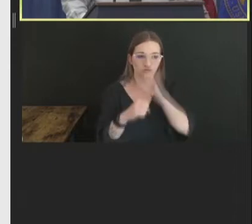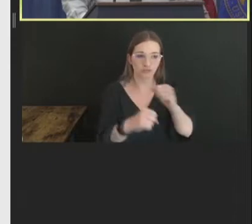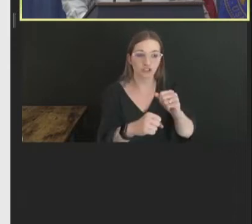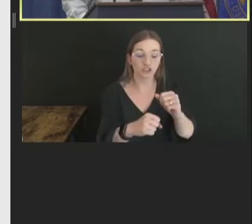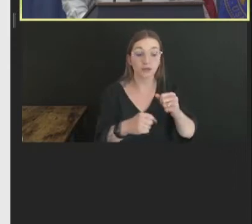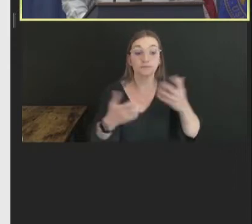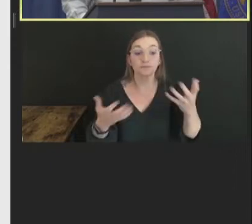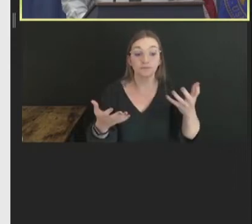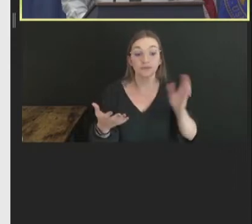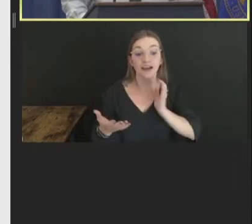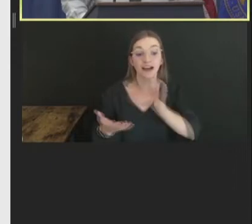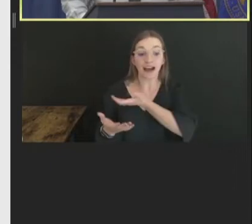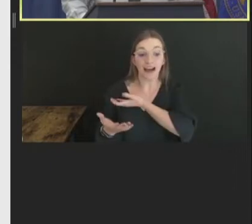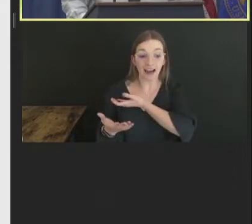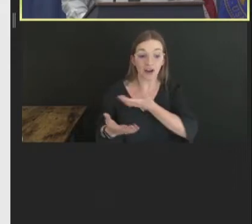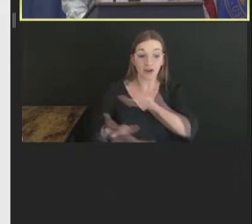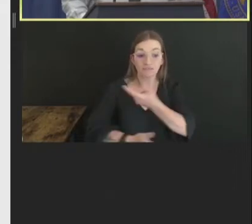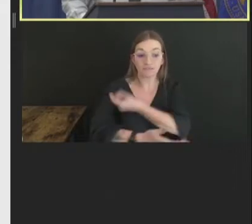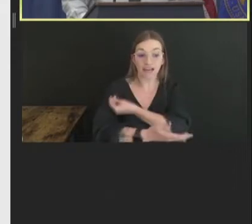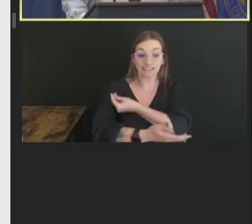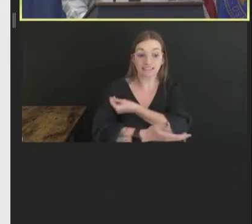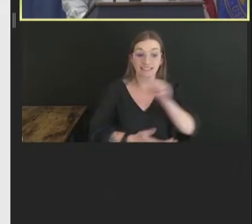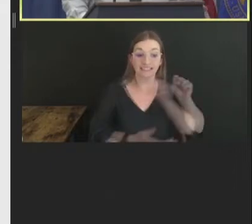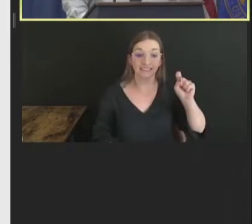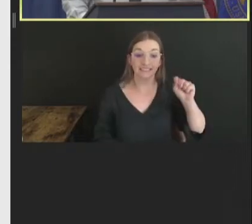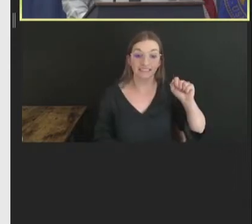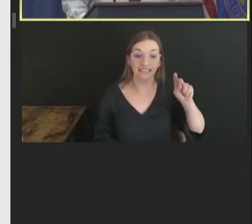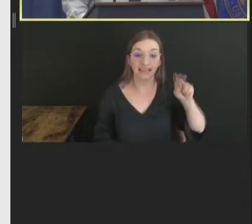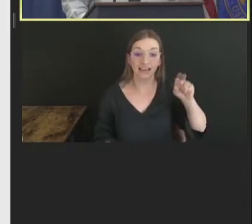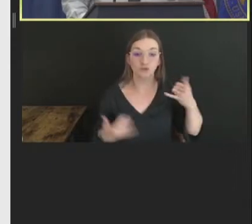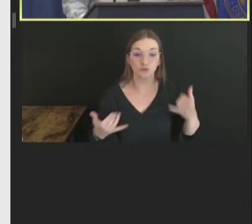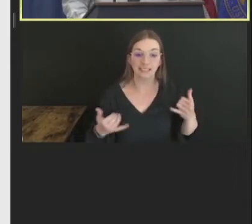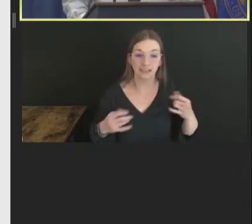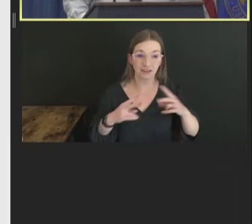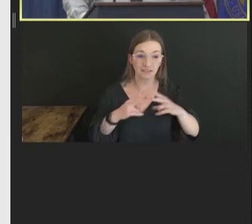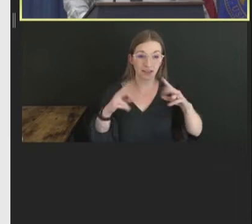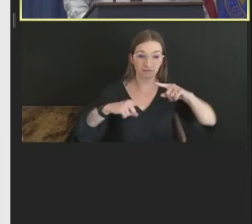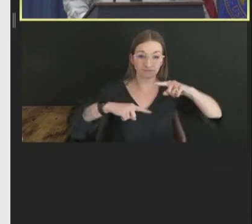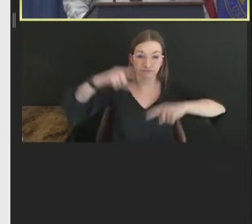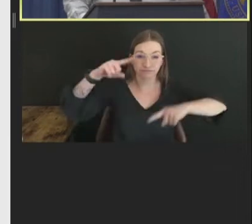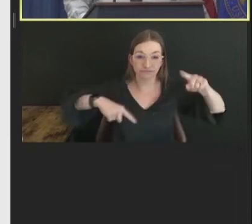You think about initial vaccine doses, boosters, infections, all the combinations that can have